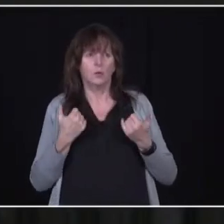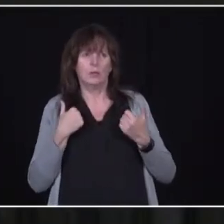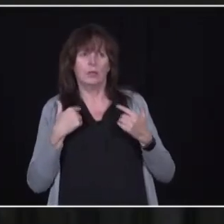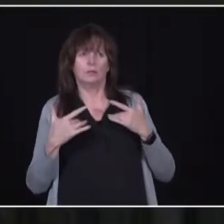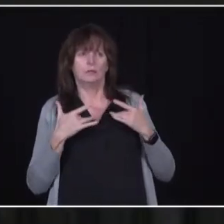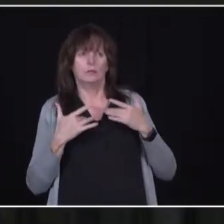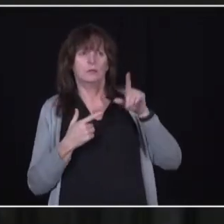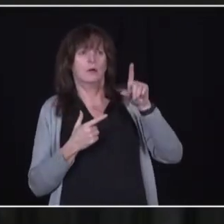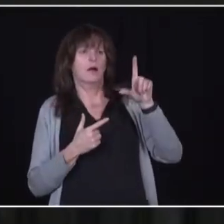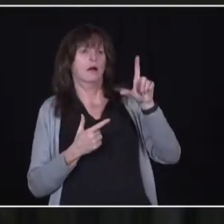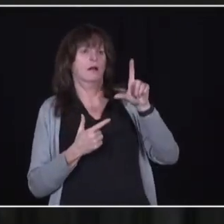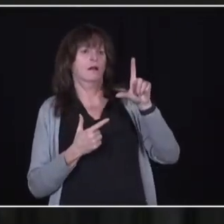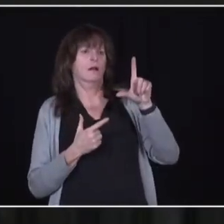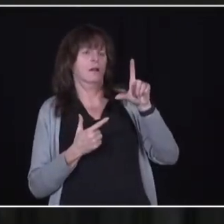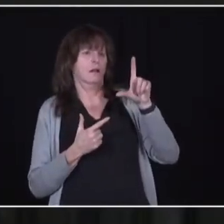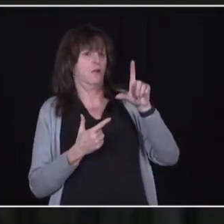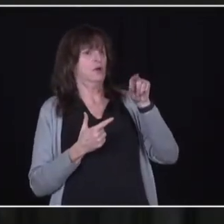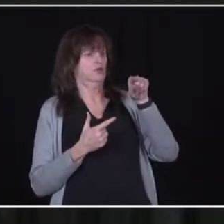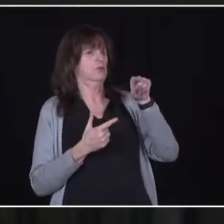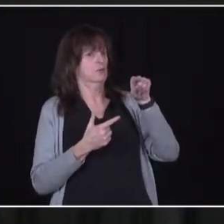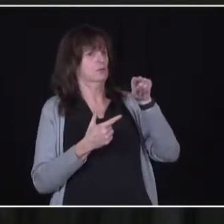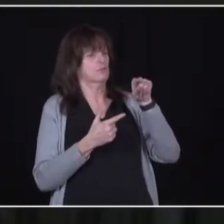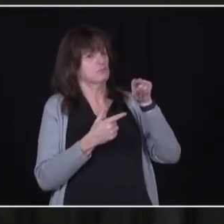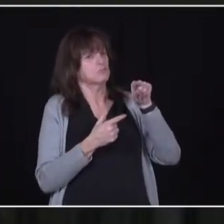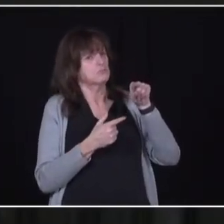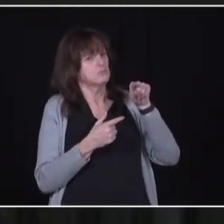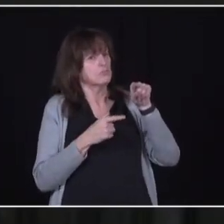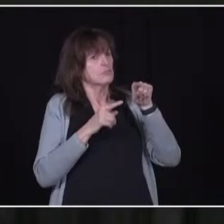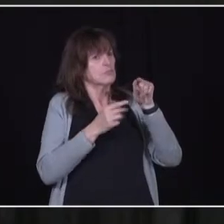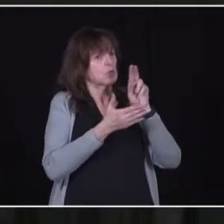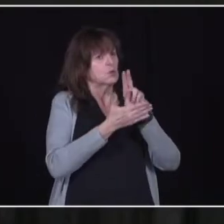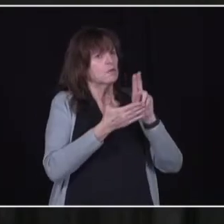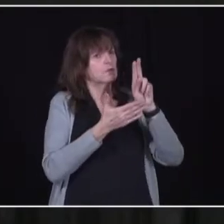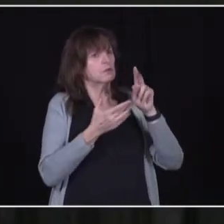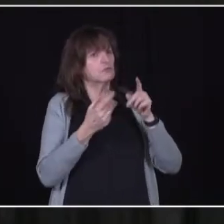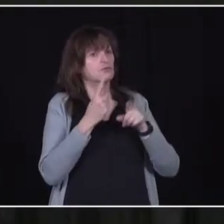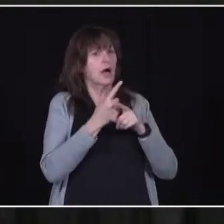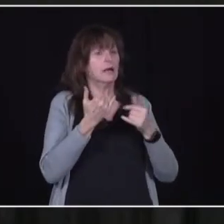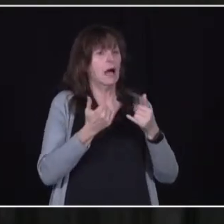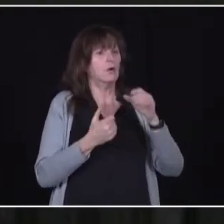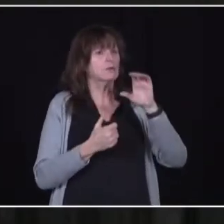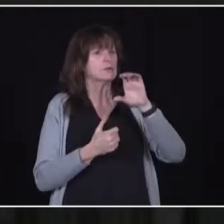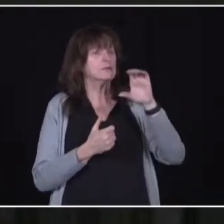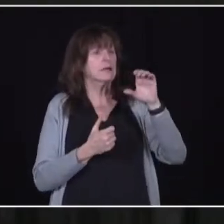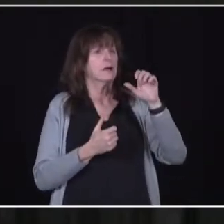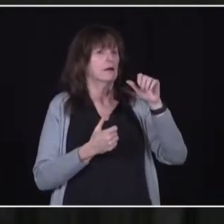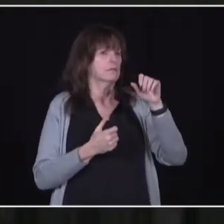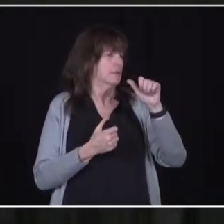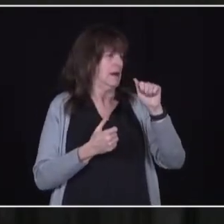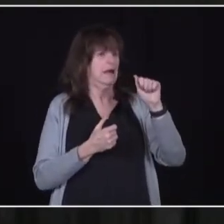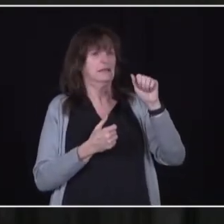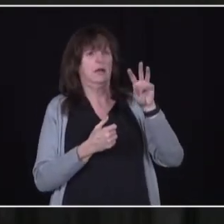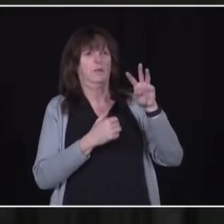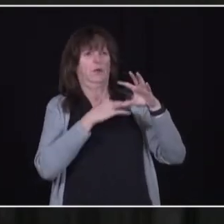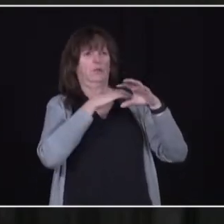happening. I can advise the individuals from the University